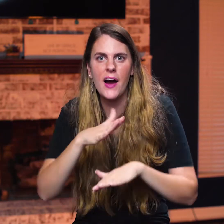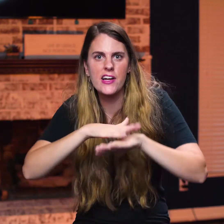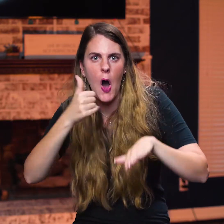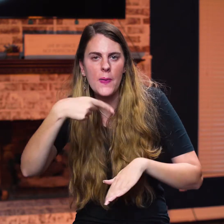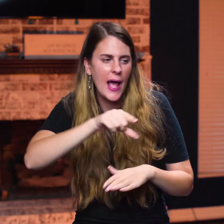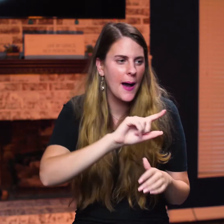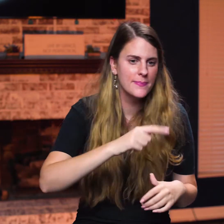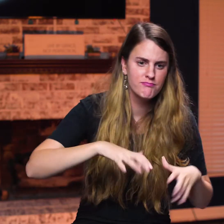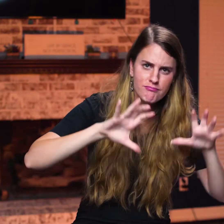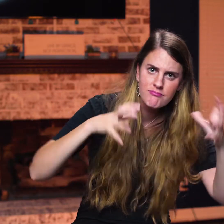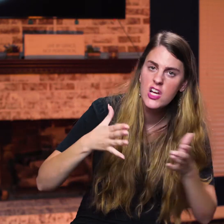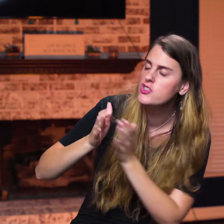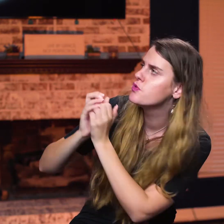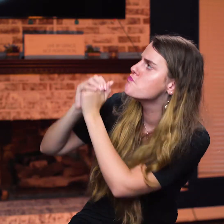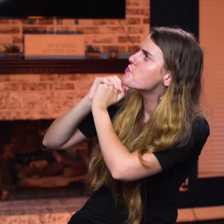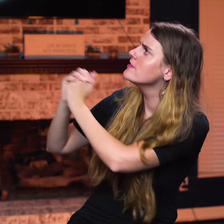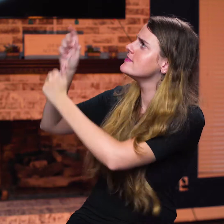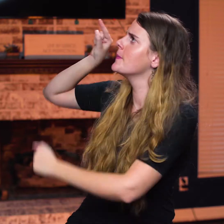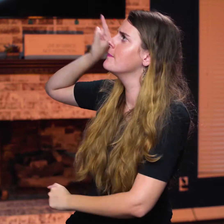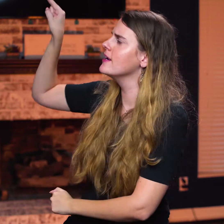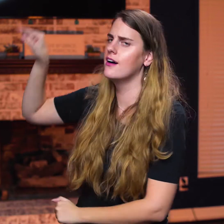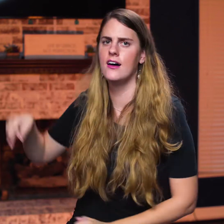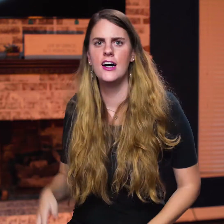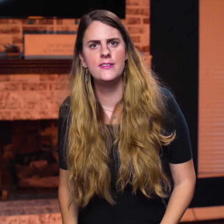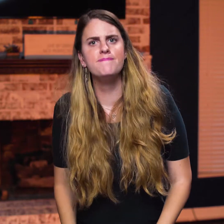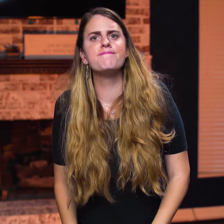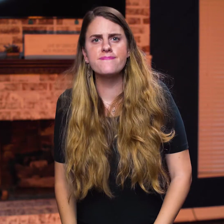and calling them to worship Him.